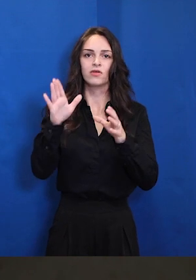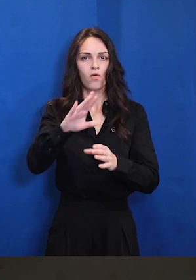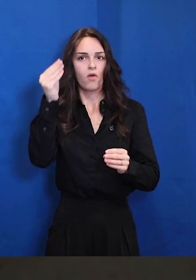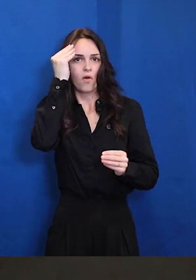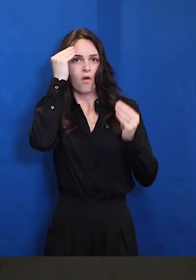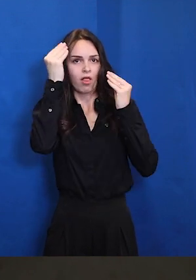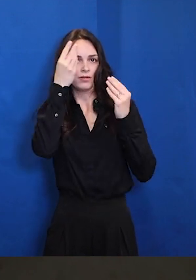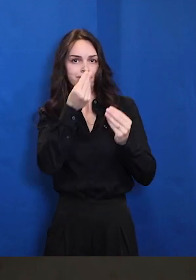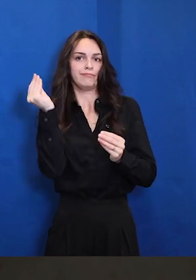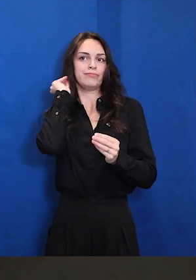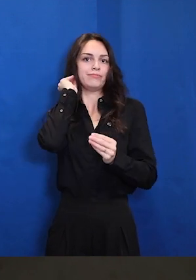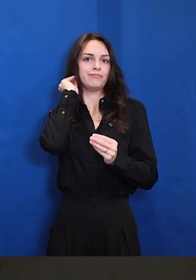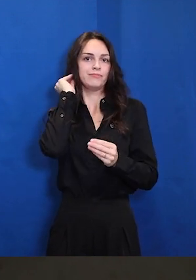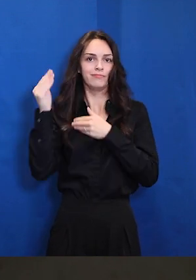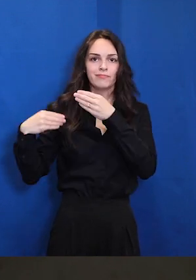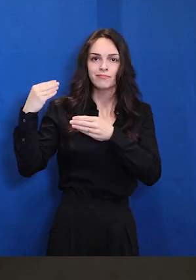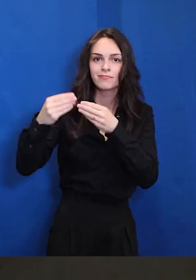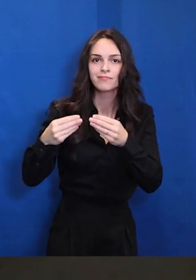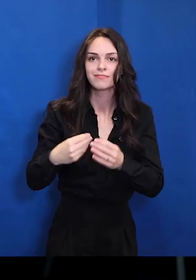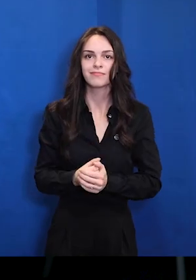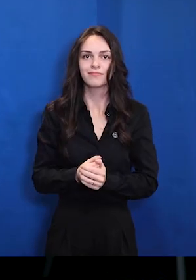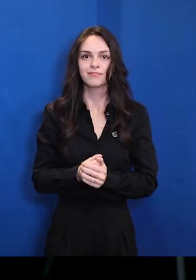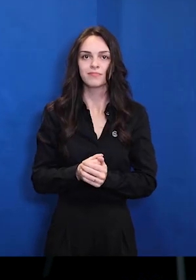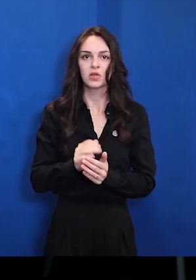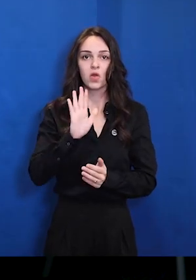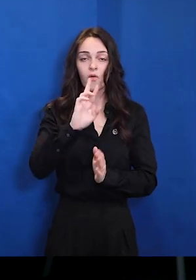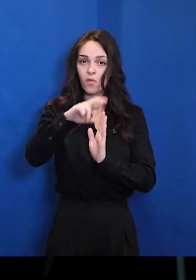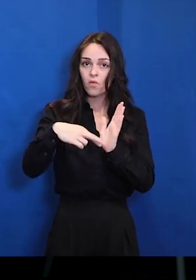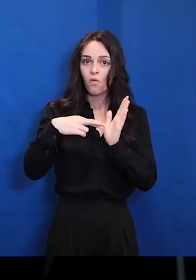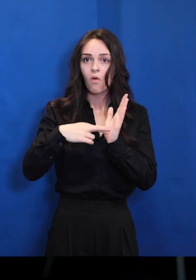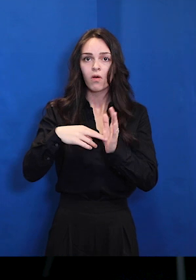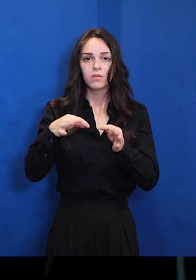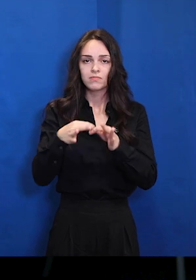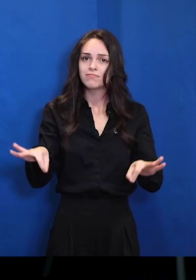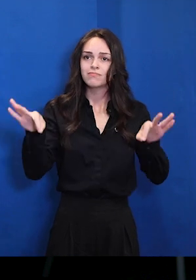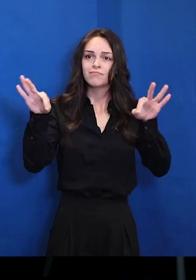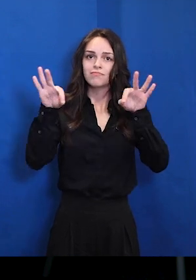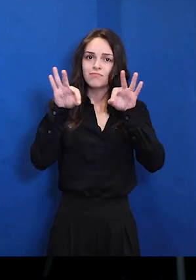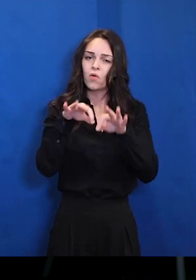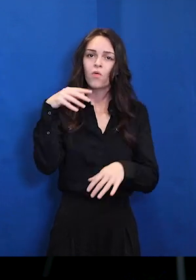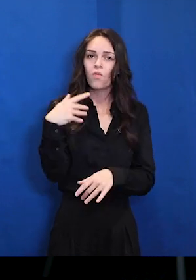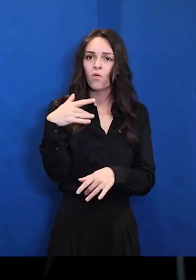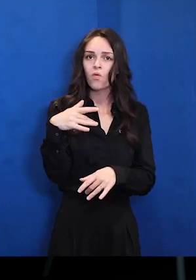and the knowledge they have imparted on us. They have played a vital role in our development and have carried us